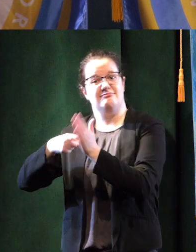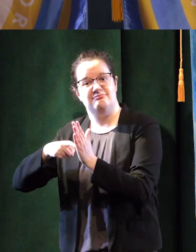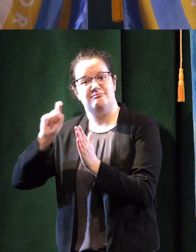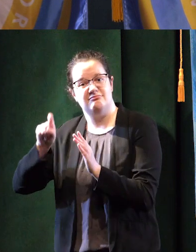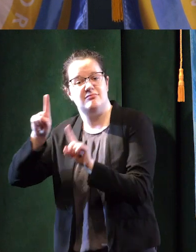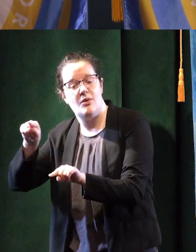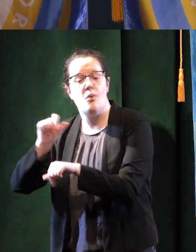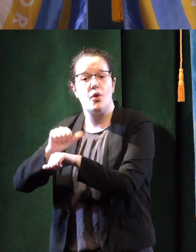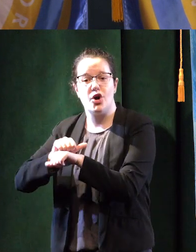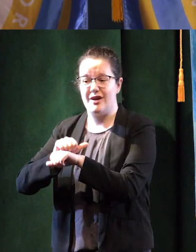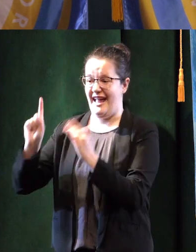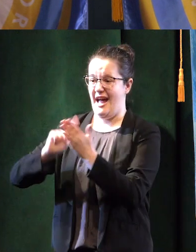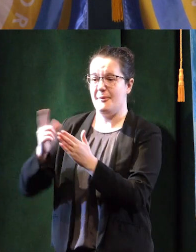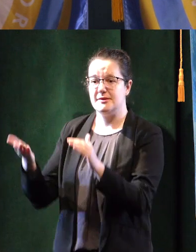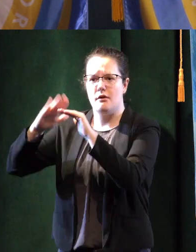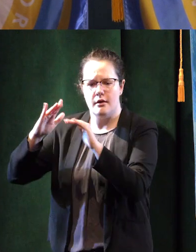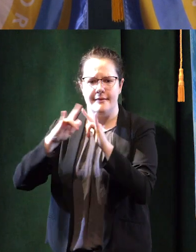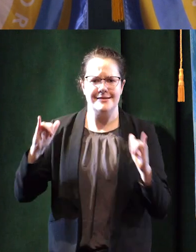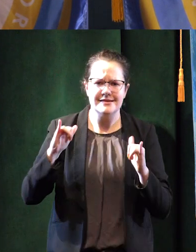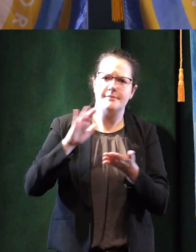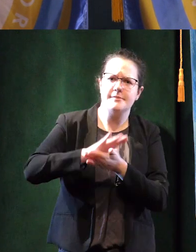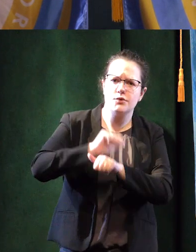suddenly found yourself working more hours but yet had to complete your